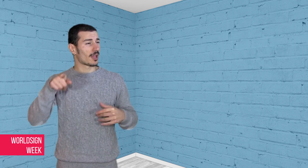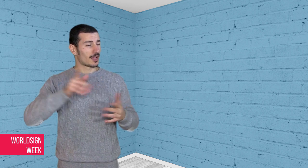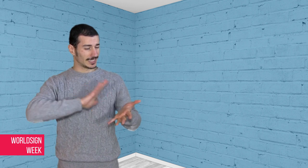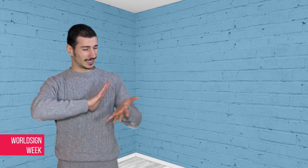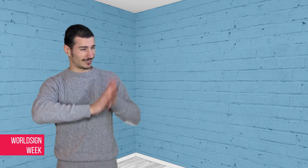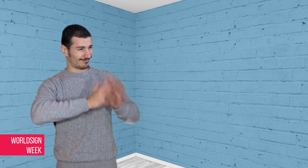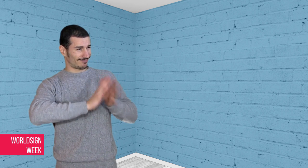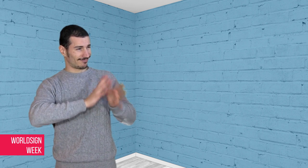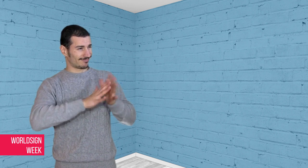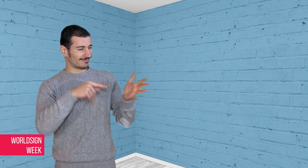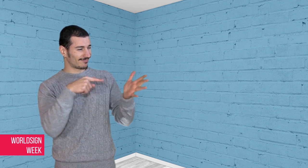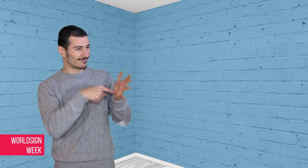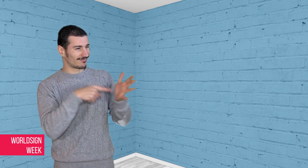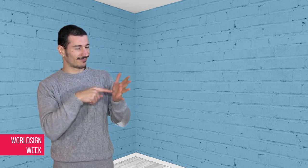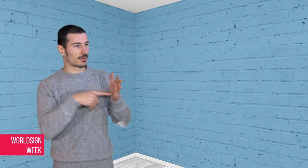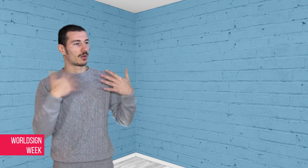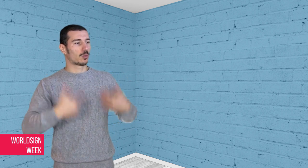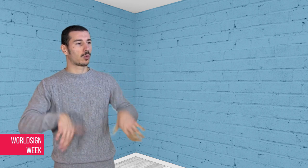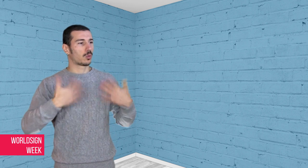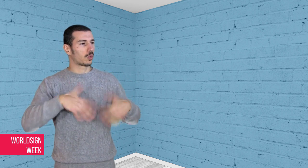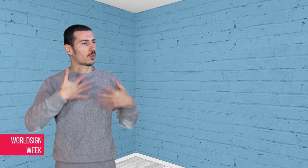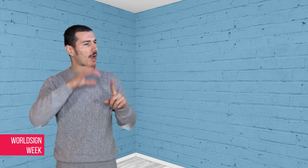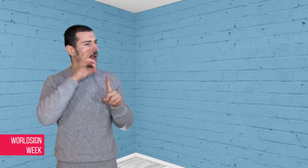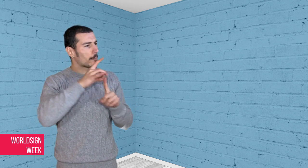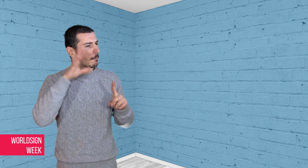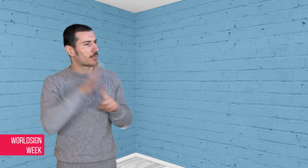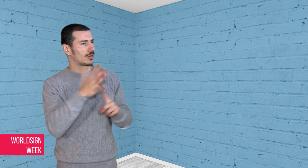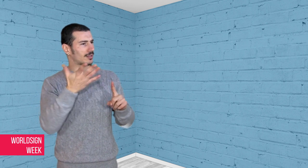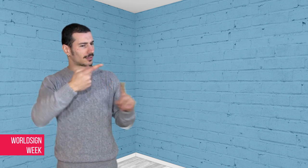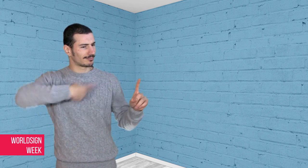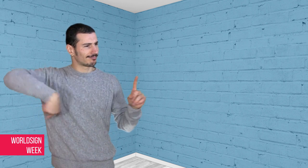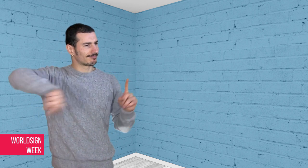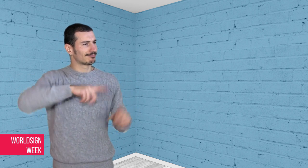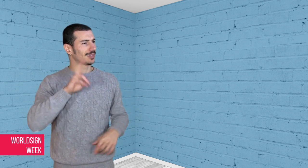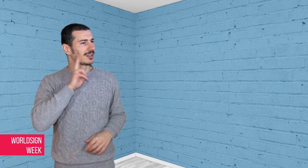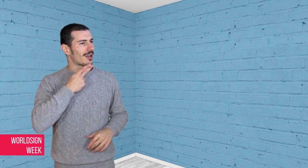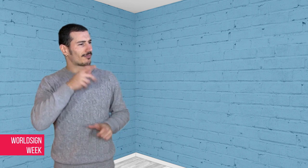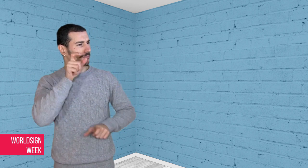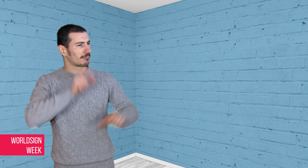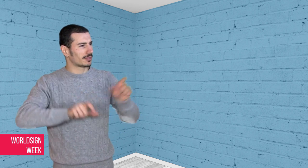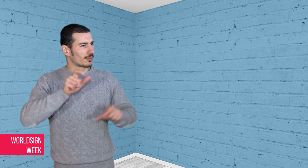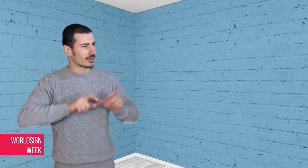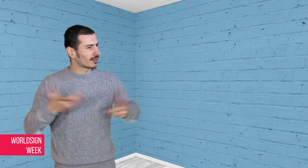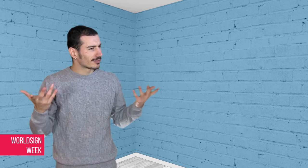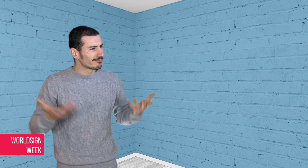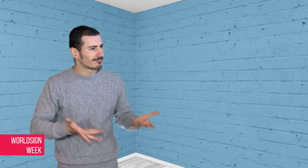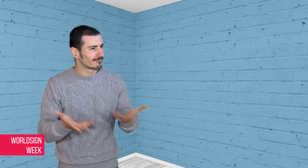Sign language is important to Deaf people.